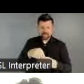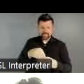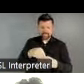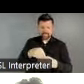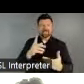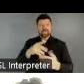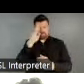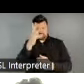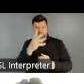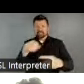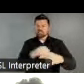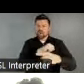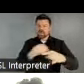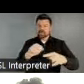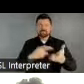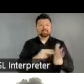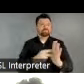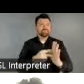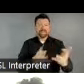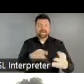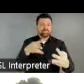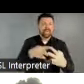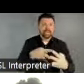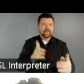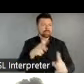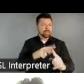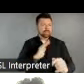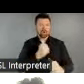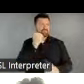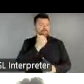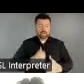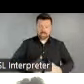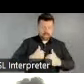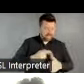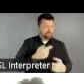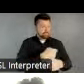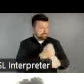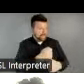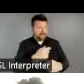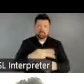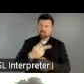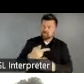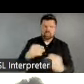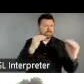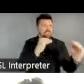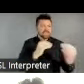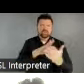integrated into our everyday lives, making, doing, teaching, learning. This work has included our